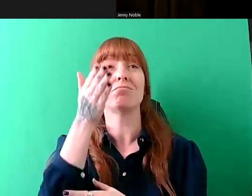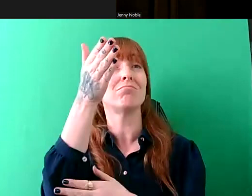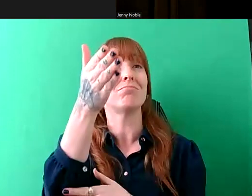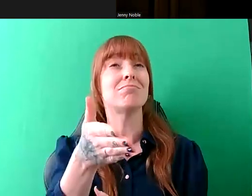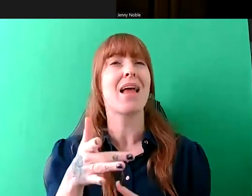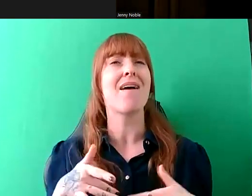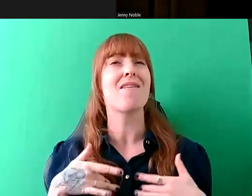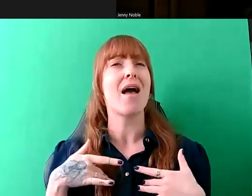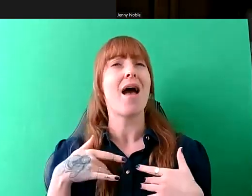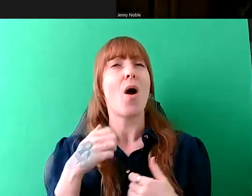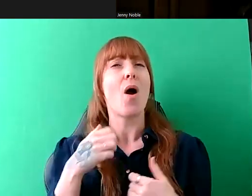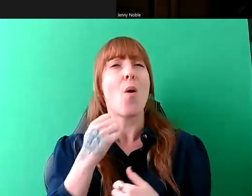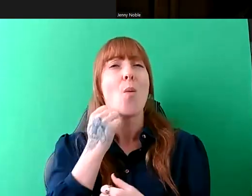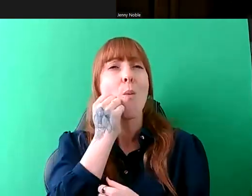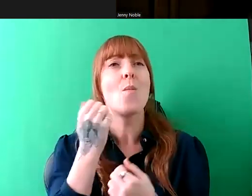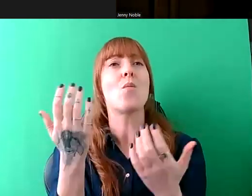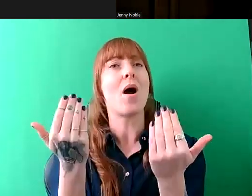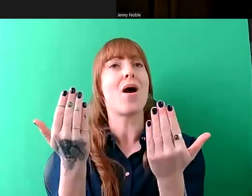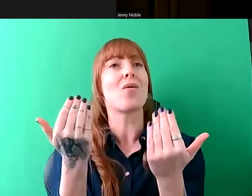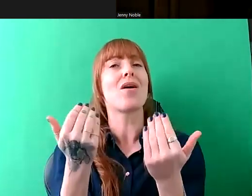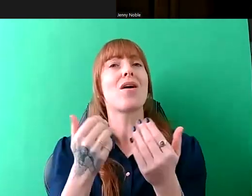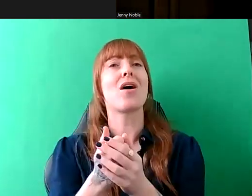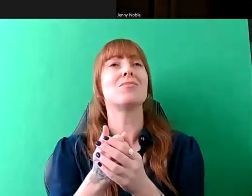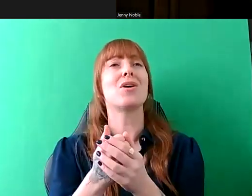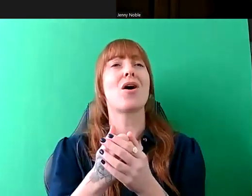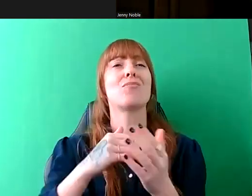the library does aim to do. So, it's a combination of all those things; it made me want to work at